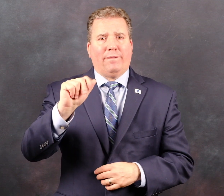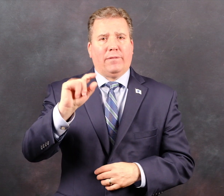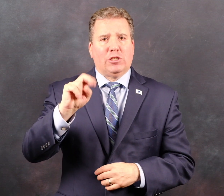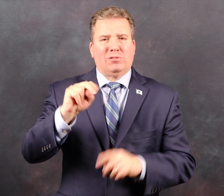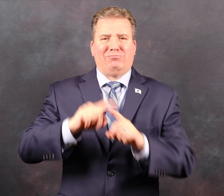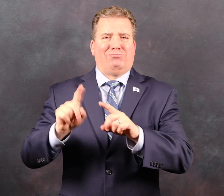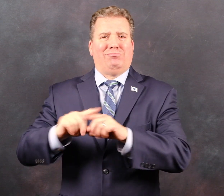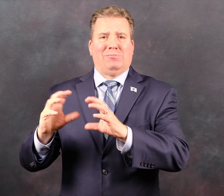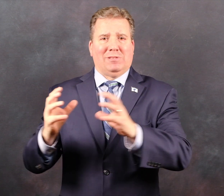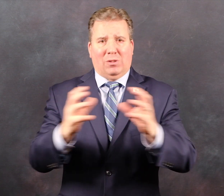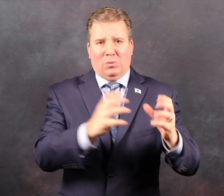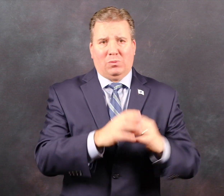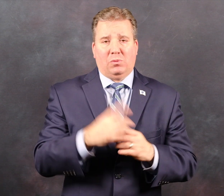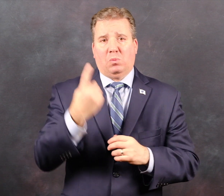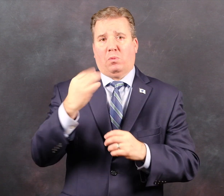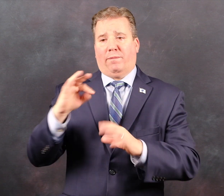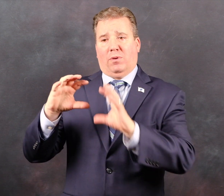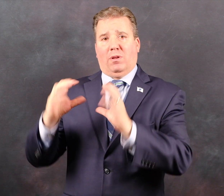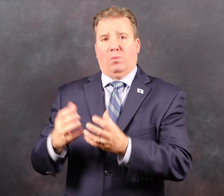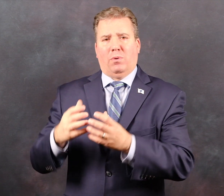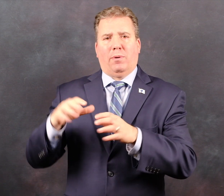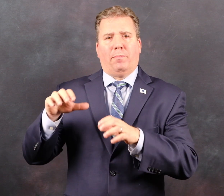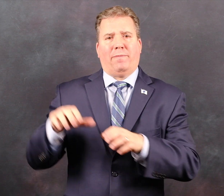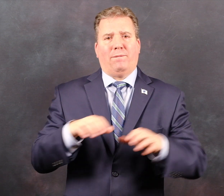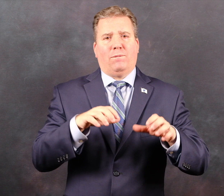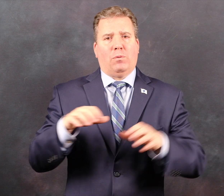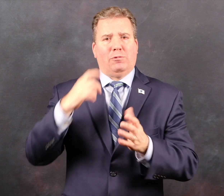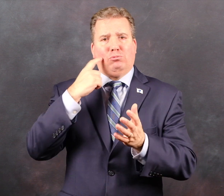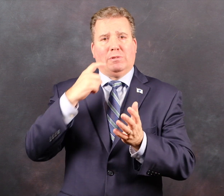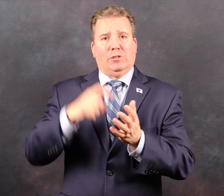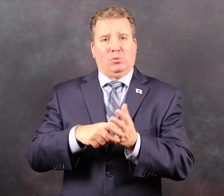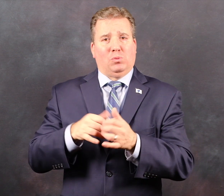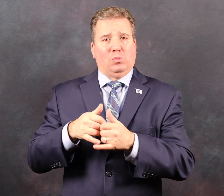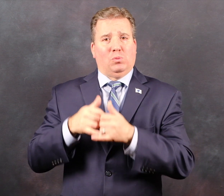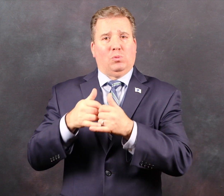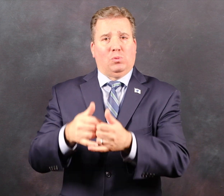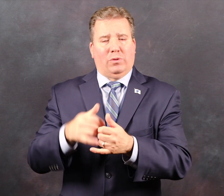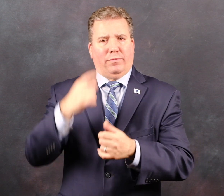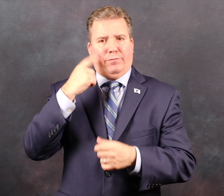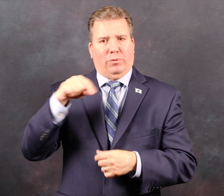of service, innovation, as well as several other categories.